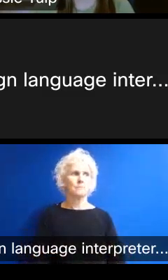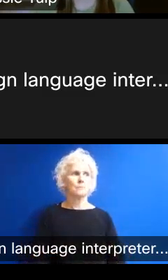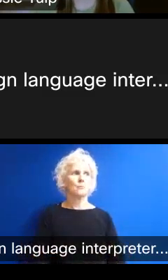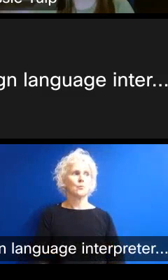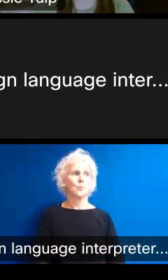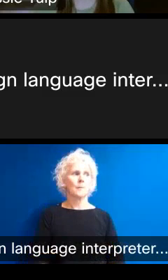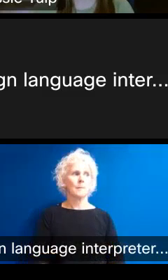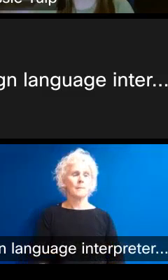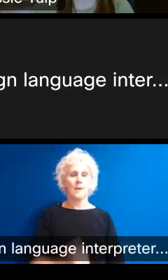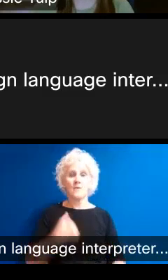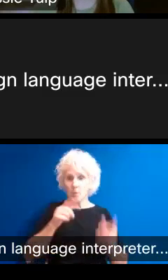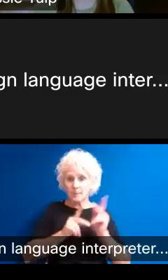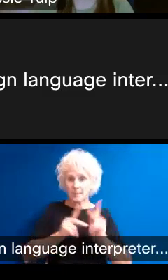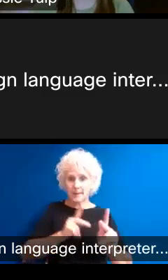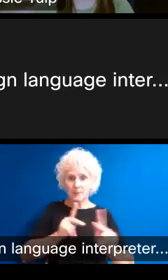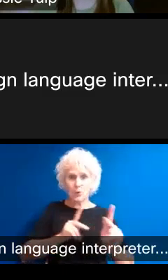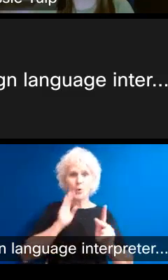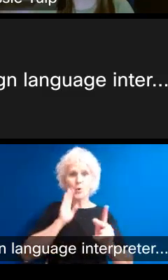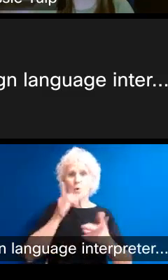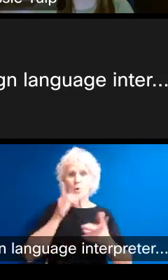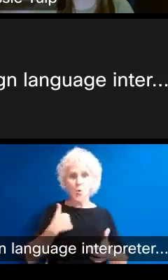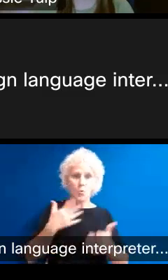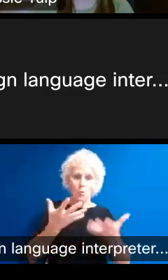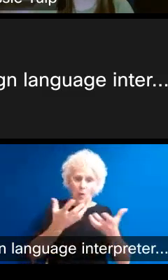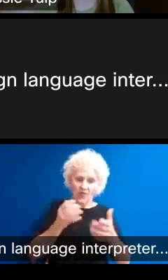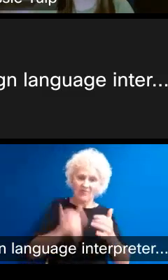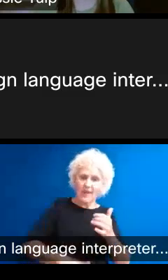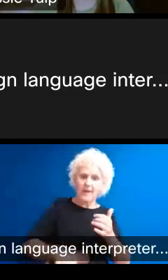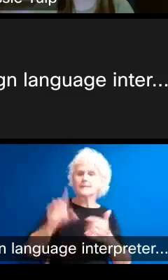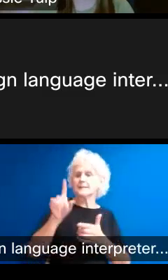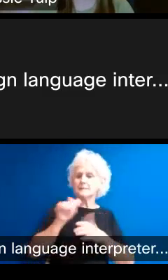For people accessing a disability waiver, the county where the person is located at the time